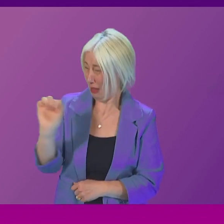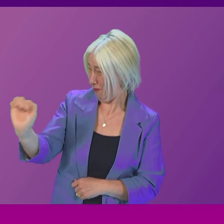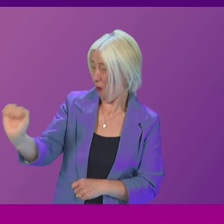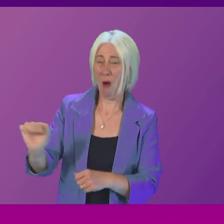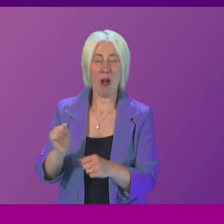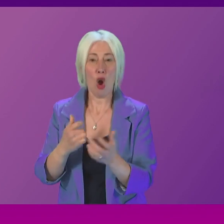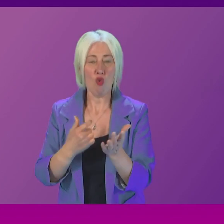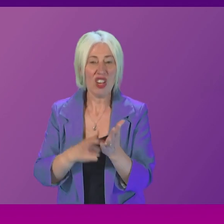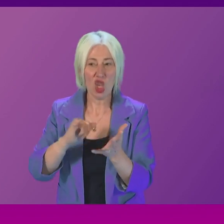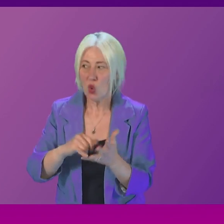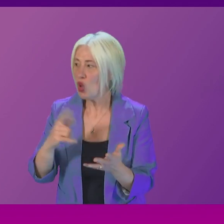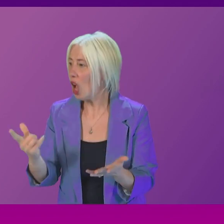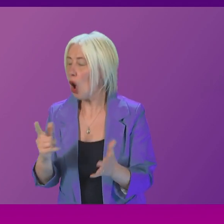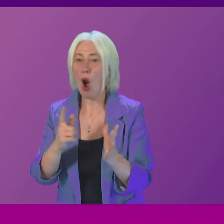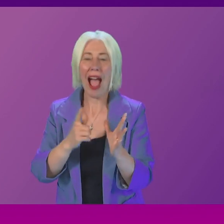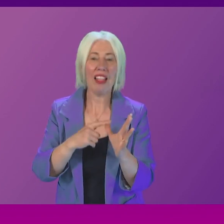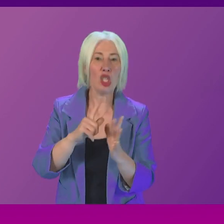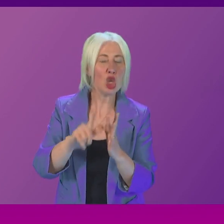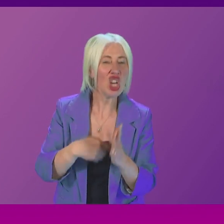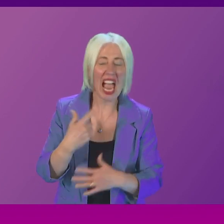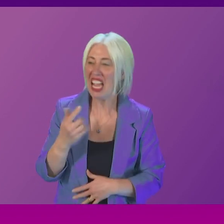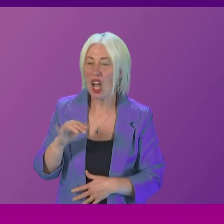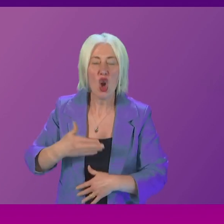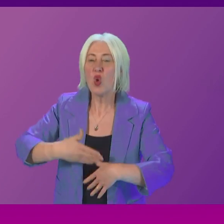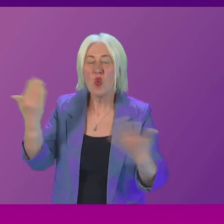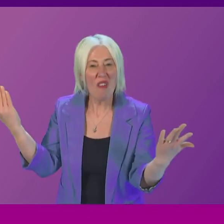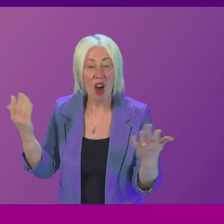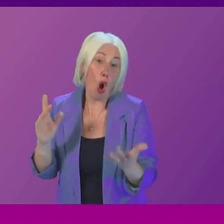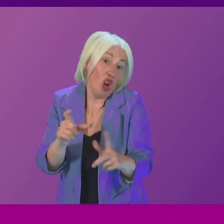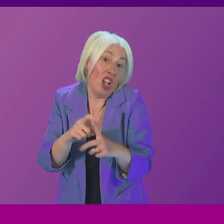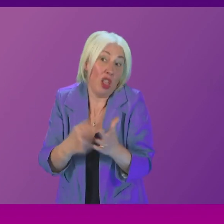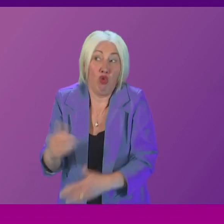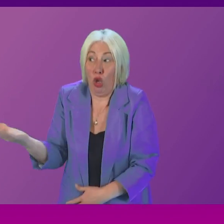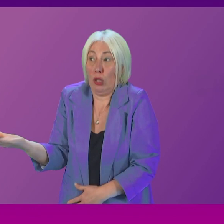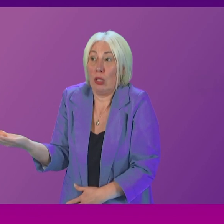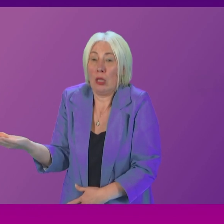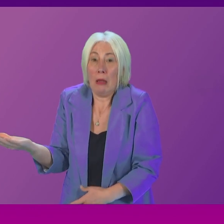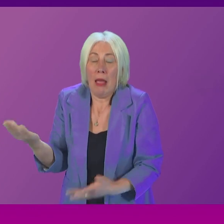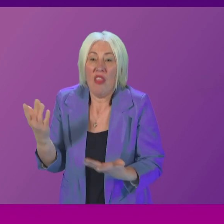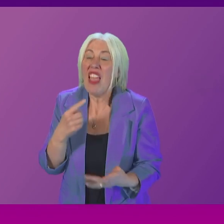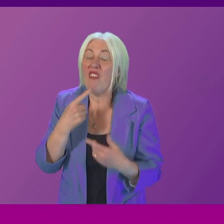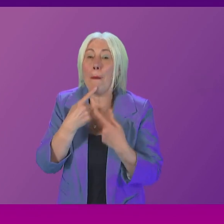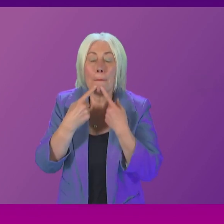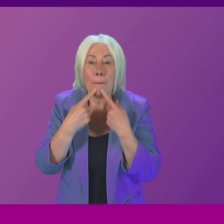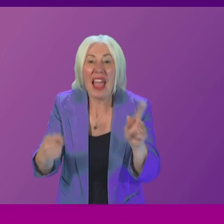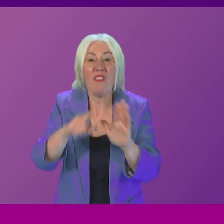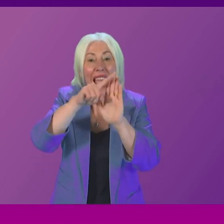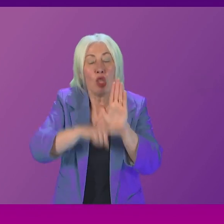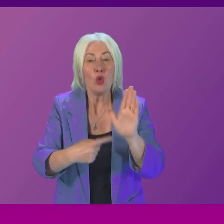Rishi Sunak, Alister Jack and Douglas Ross stood on a manifesto that promised a deposit